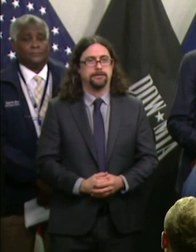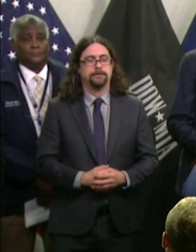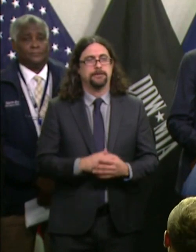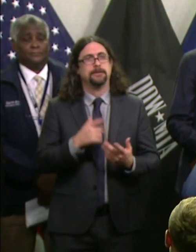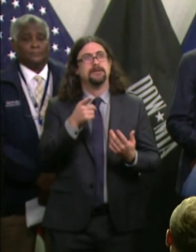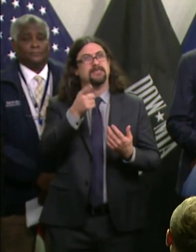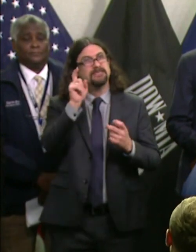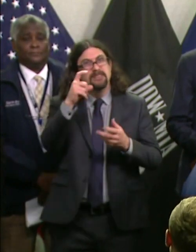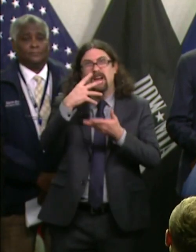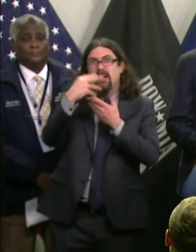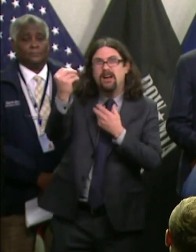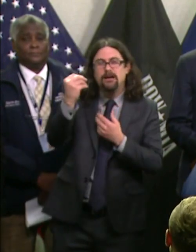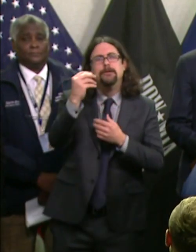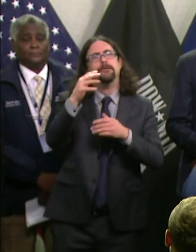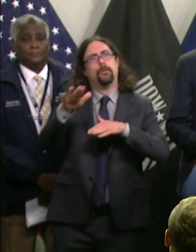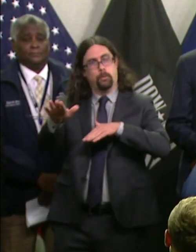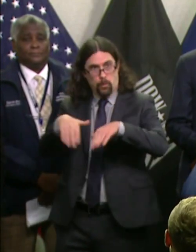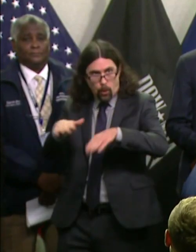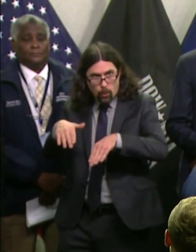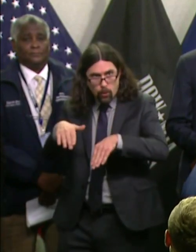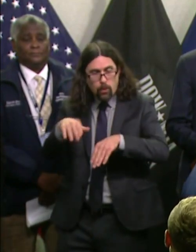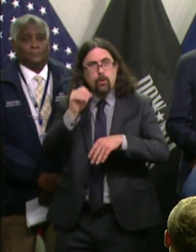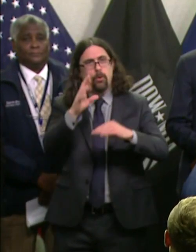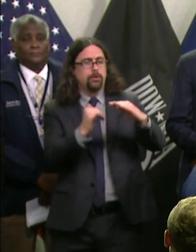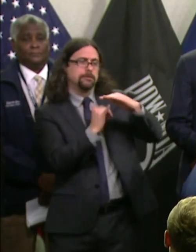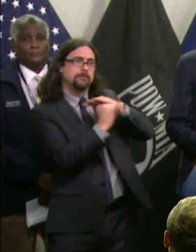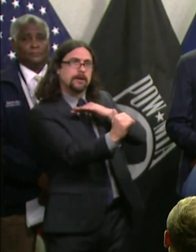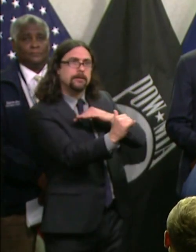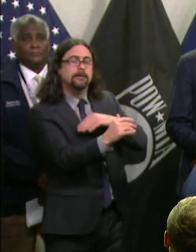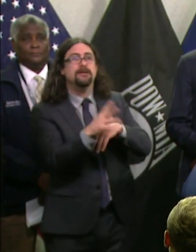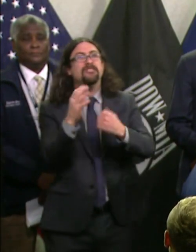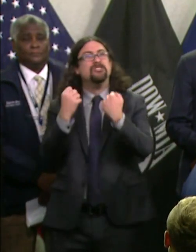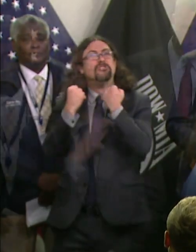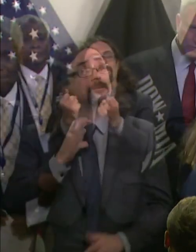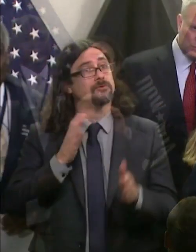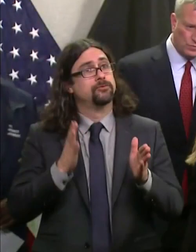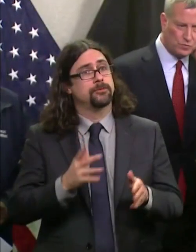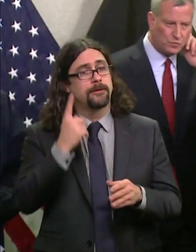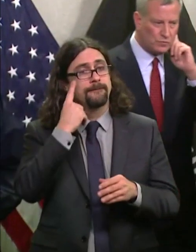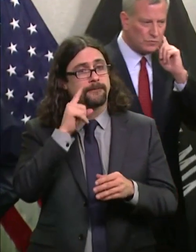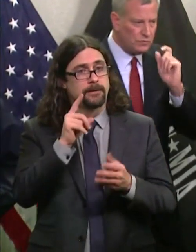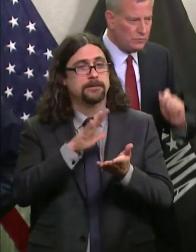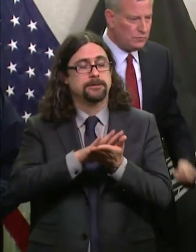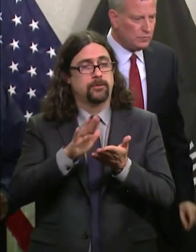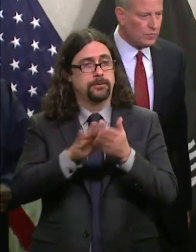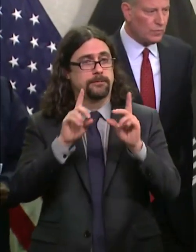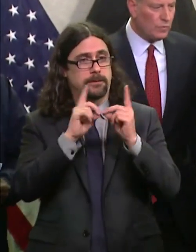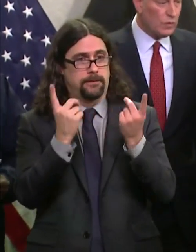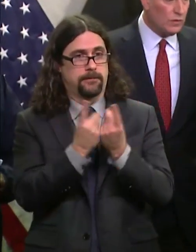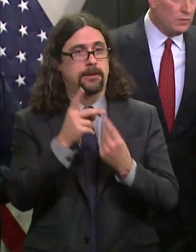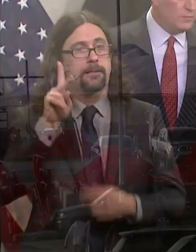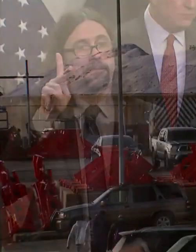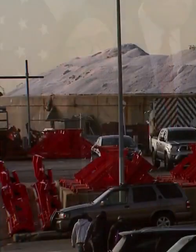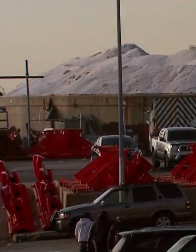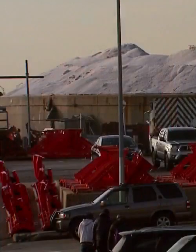GET DONE TODAY. DO NOT BRING YOUR VEHICLE OUT TOMORROW. AND ANY VEHICLE THAT'S BLOCKING A ROADWAY TOMORROW,